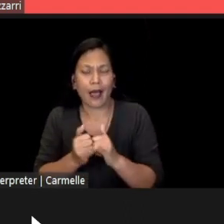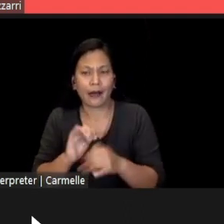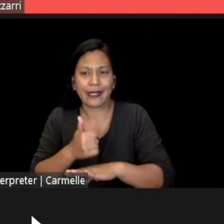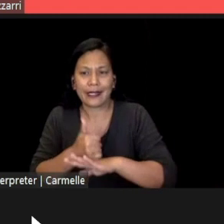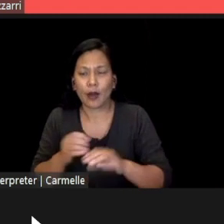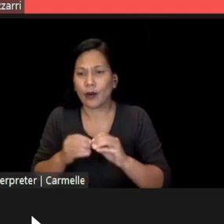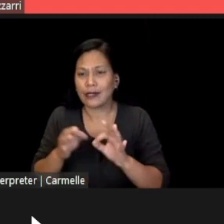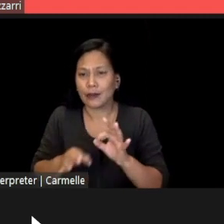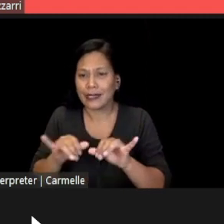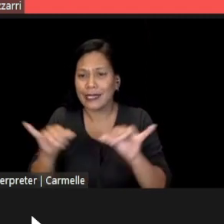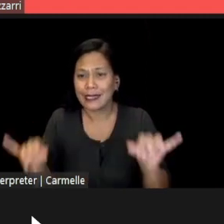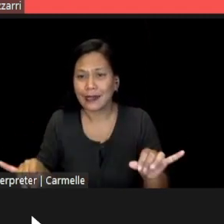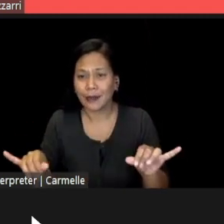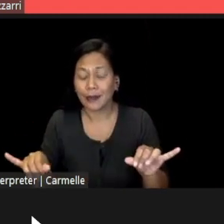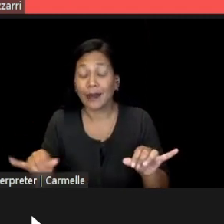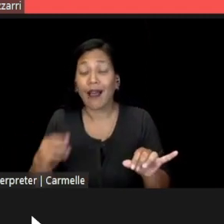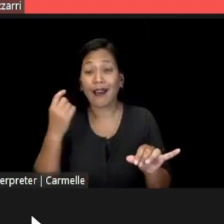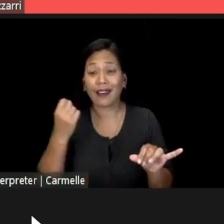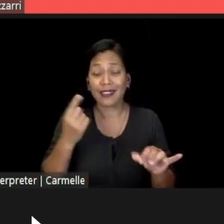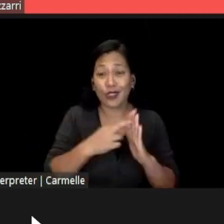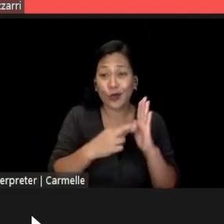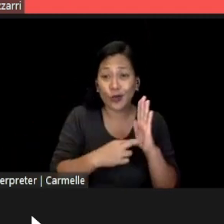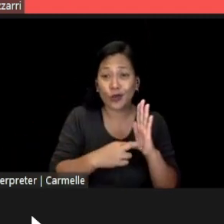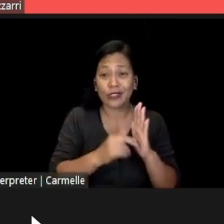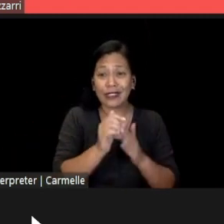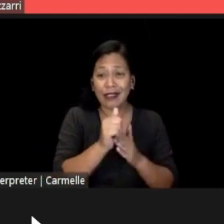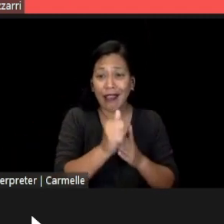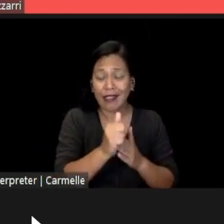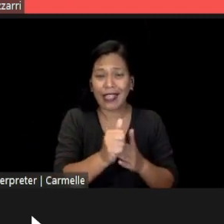The guidelines are complex and opaque, and you've seen our programs.